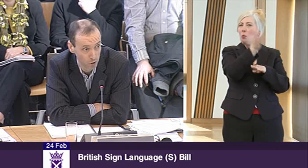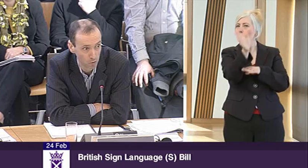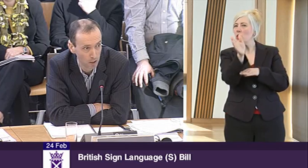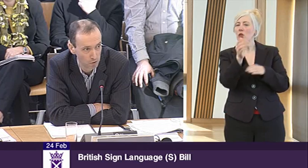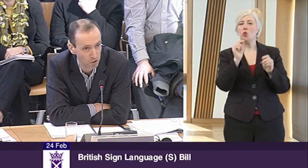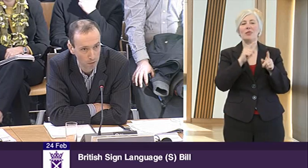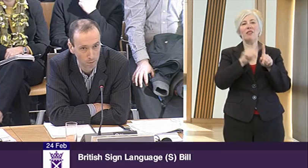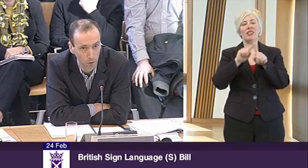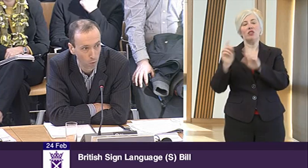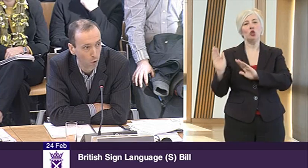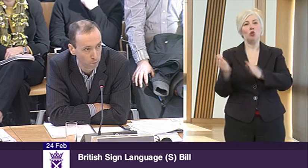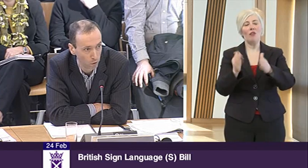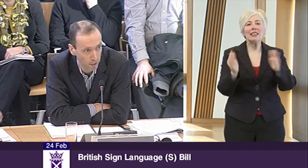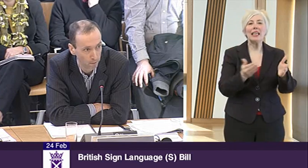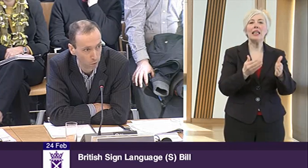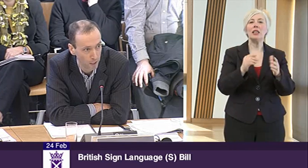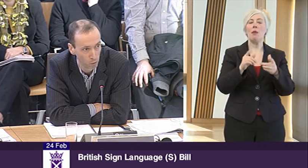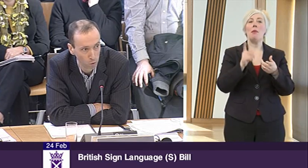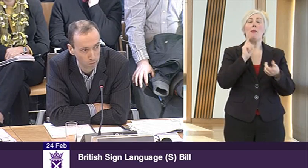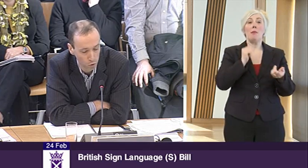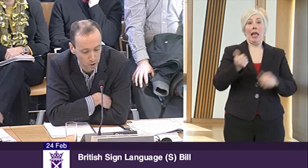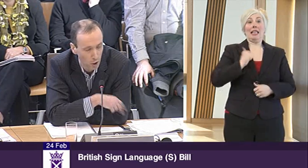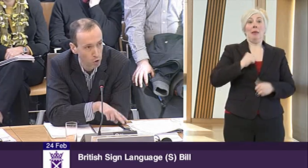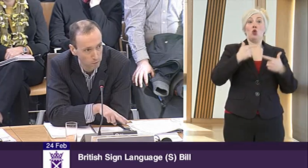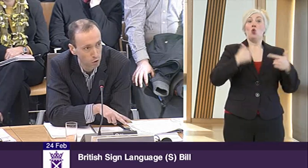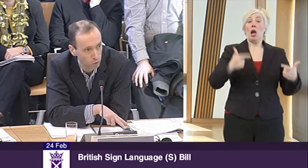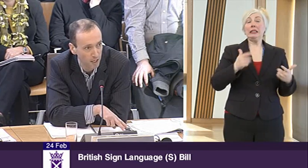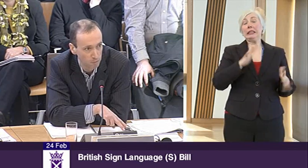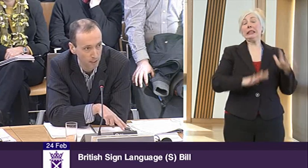and raise expectations about additional services that might follow on from that local promotion.